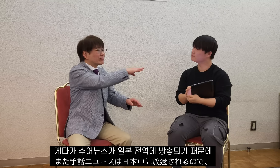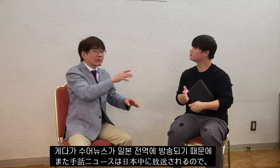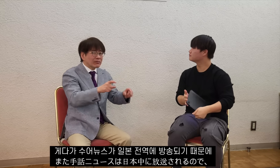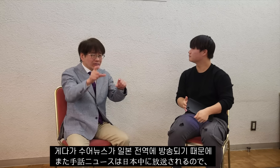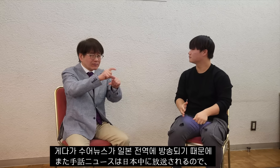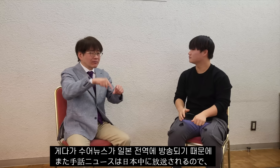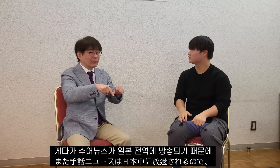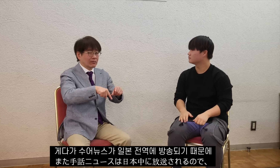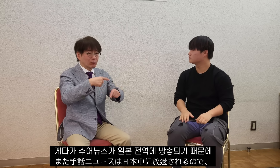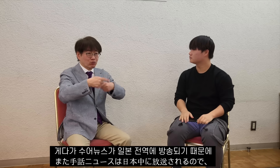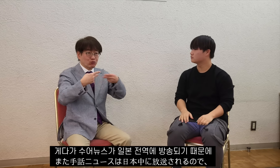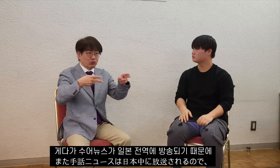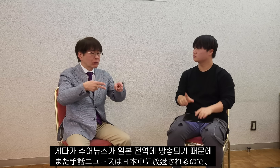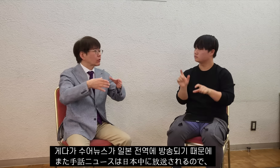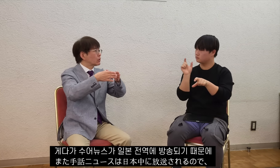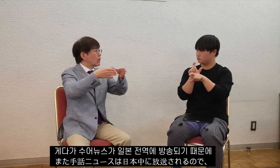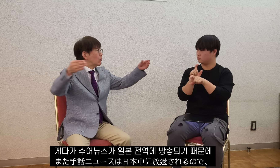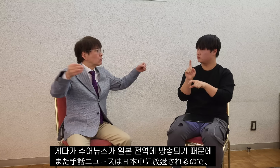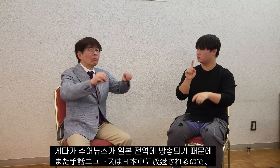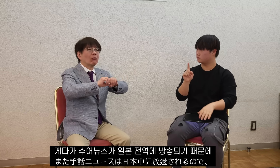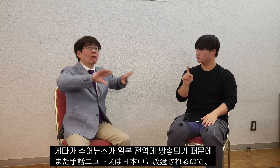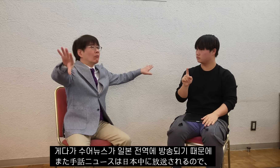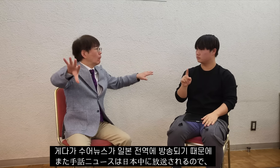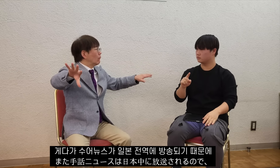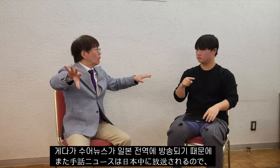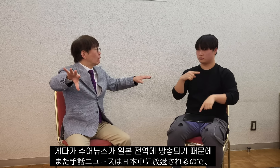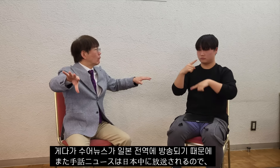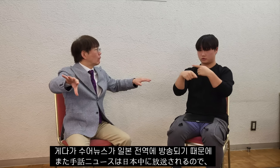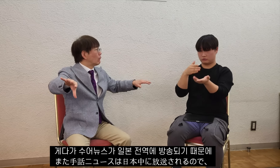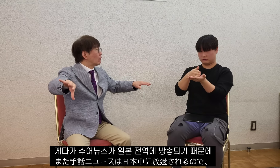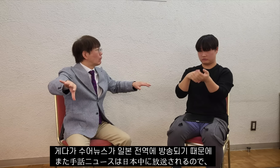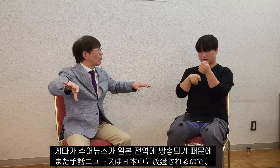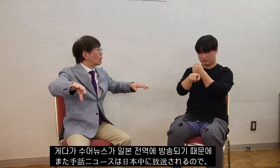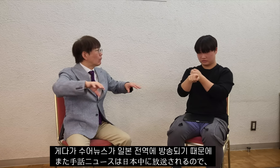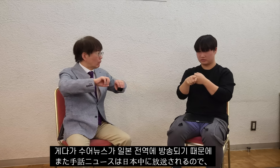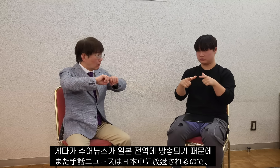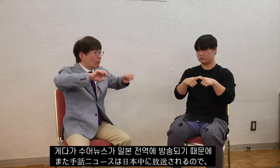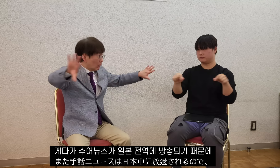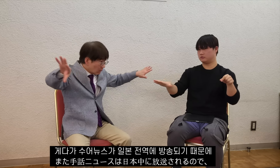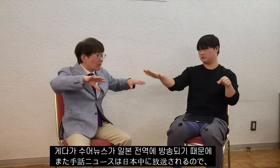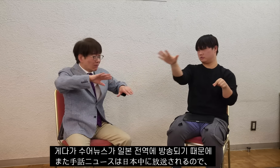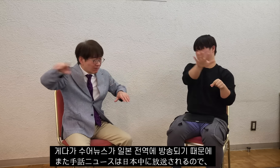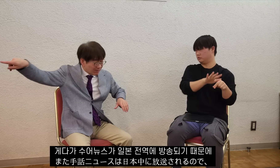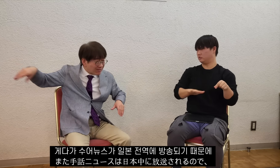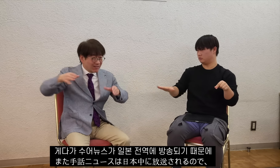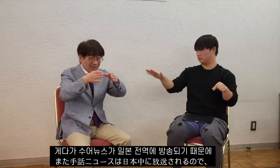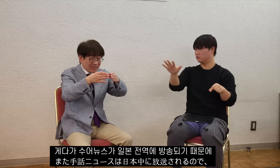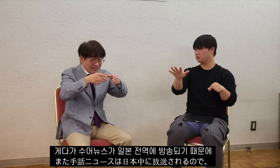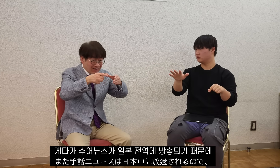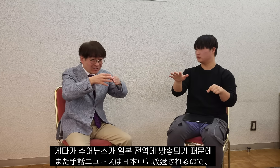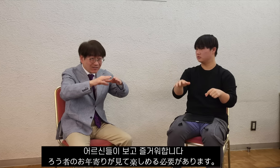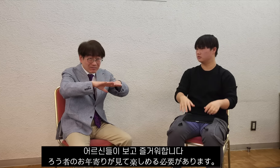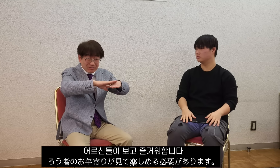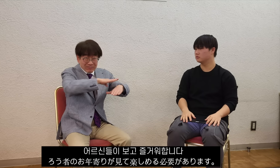In addition, since sign language news is broadcast all over Japan,